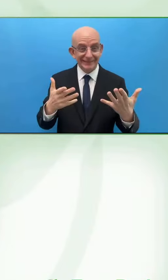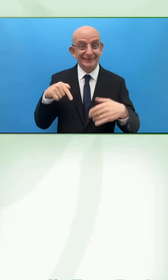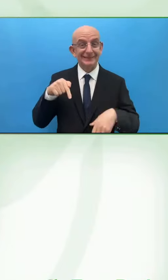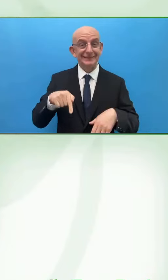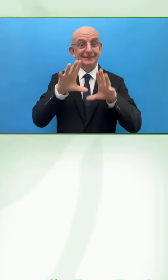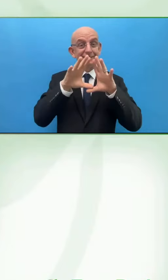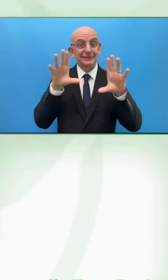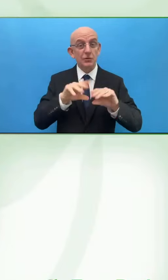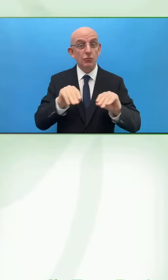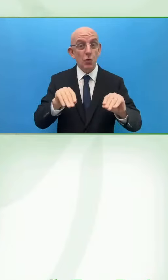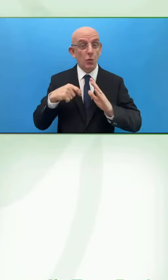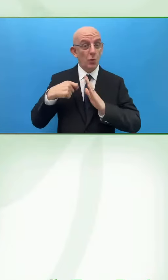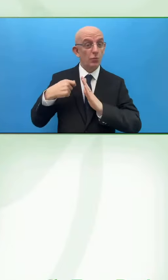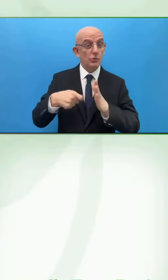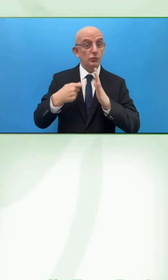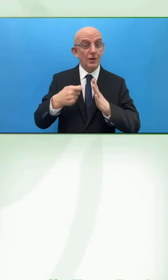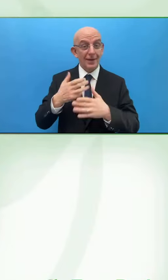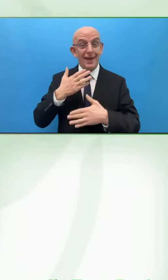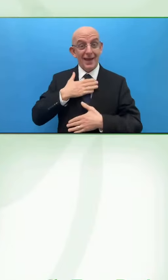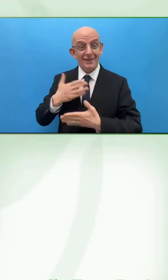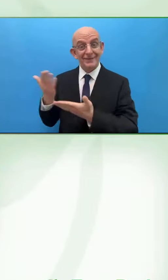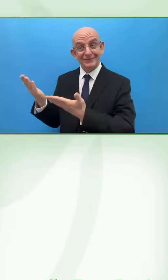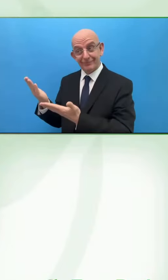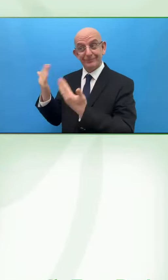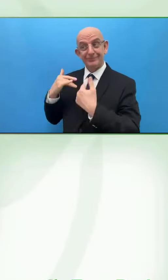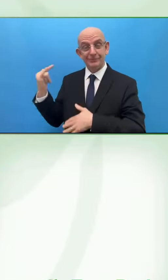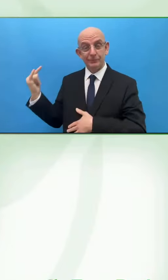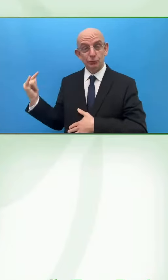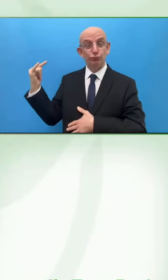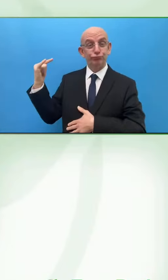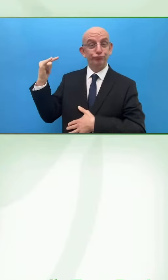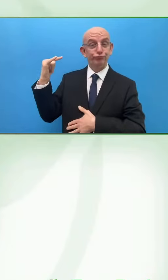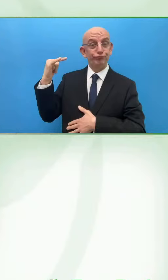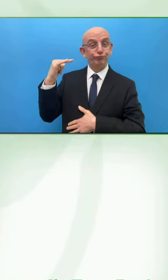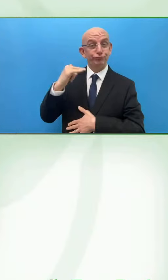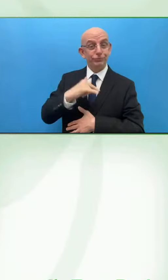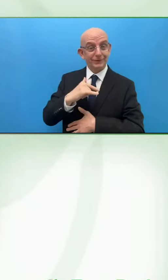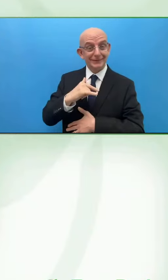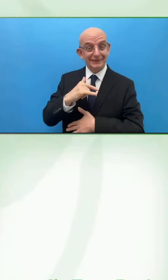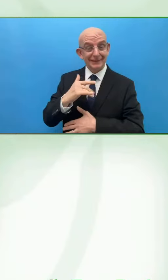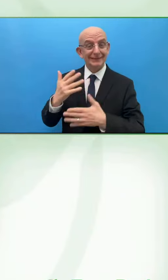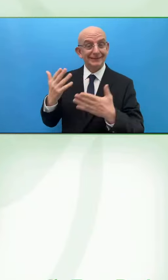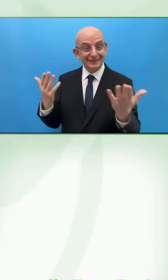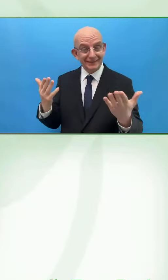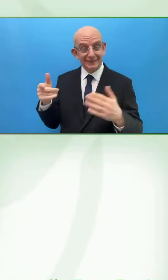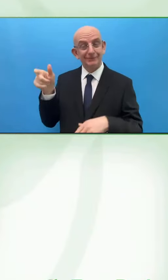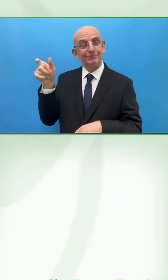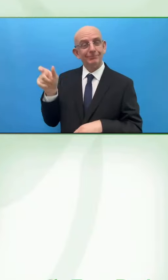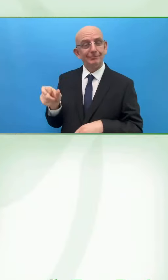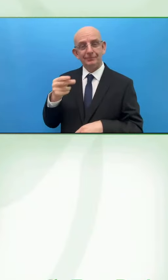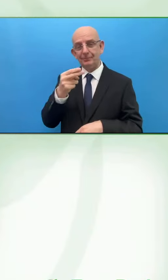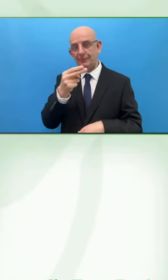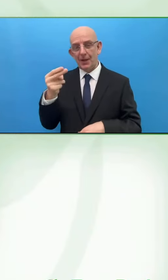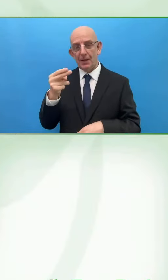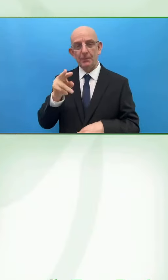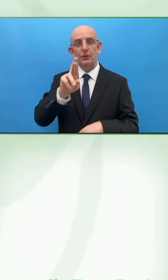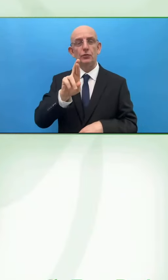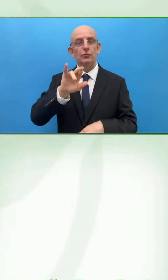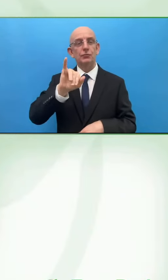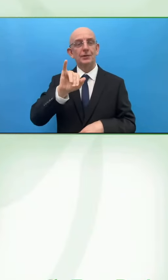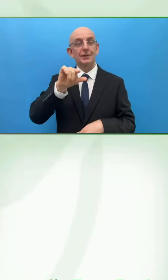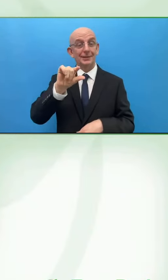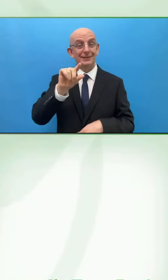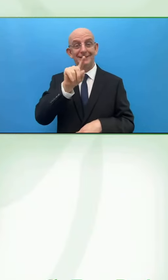but unfortunately, he could not come because the airports were shut down.